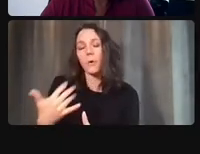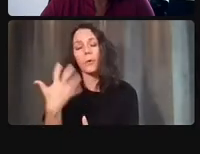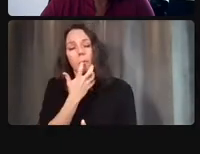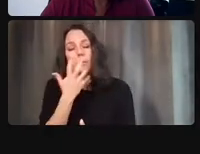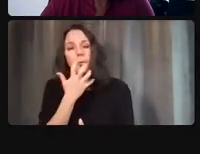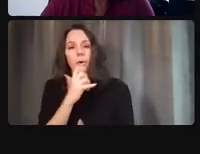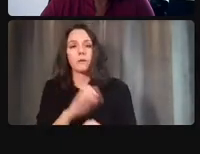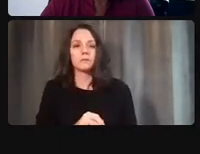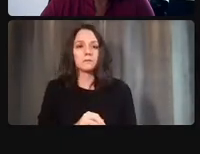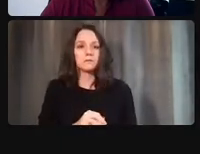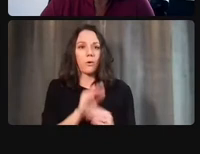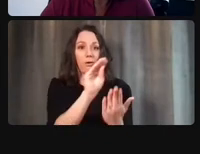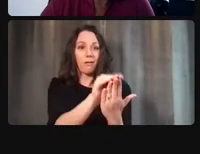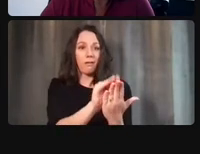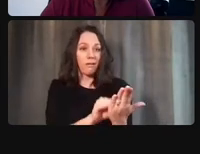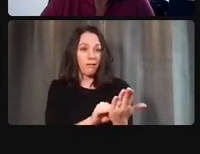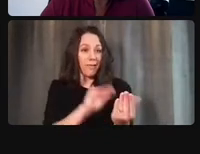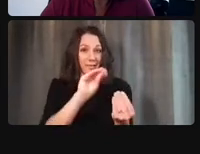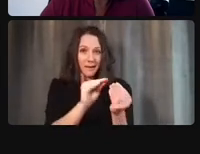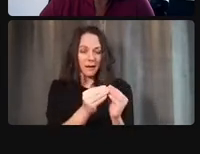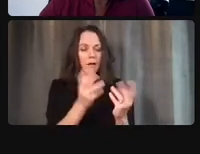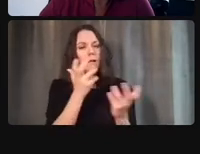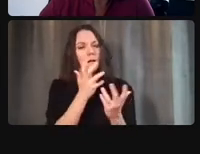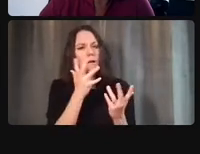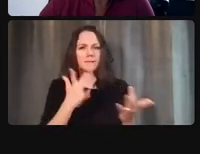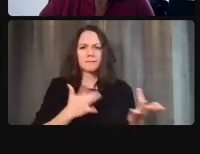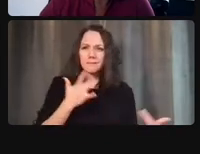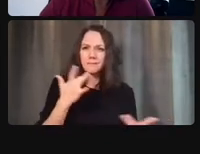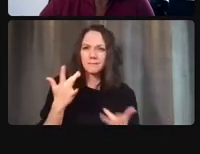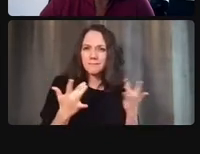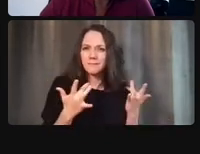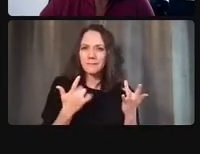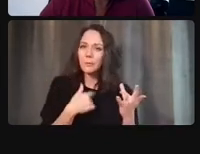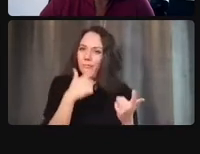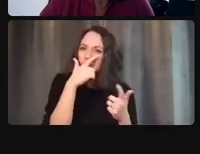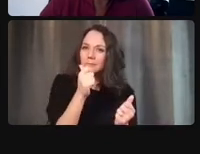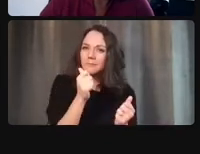and interested to learn more about how we can collect information